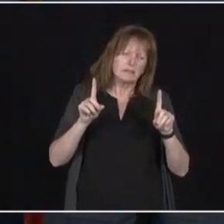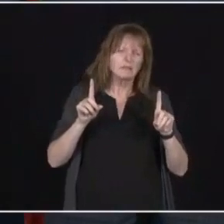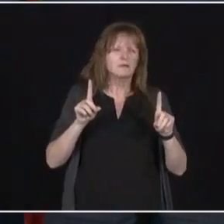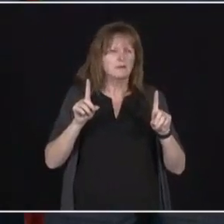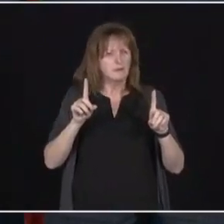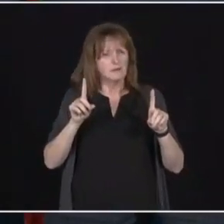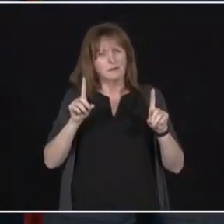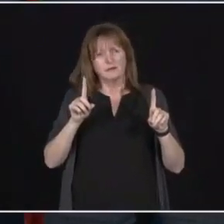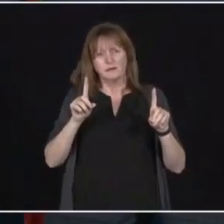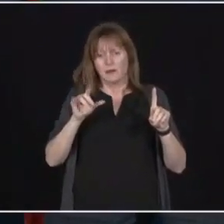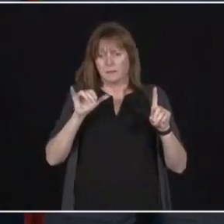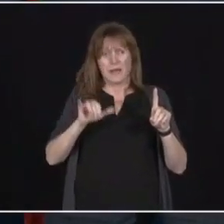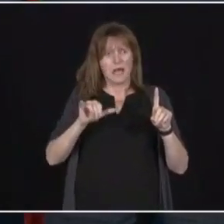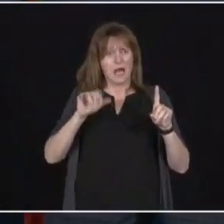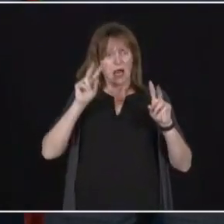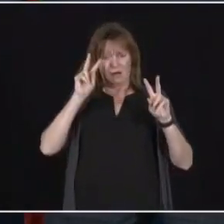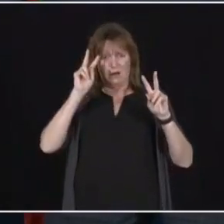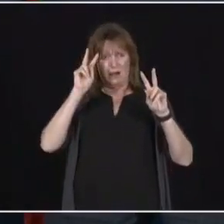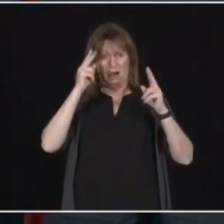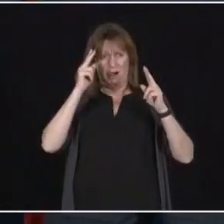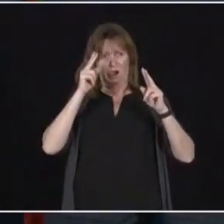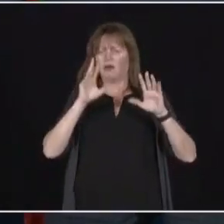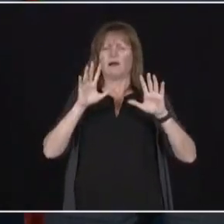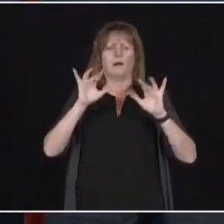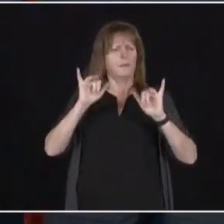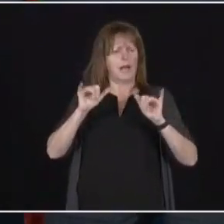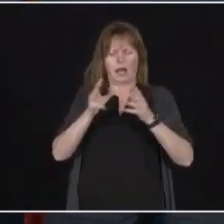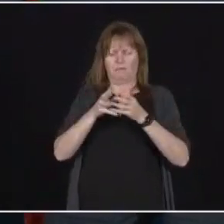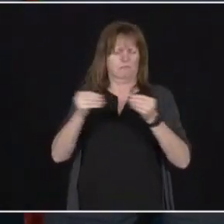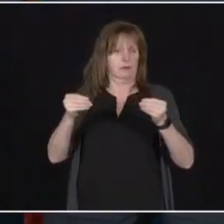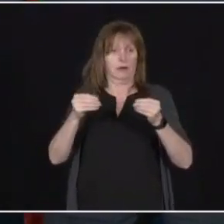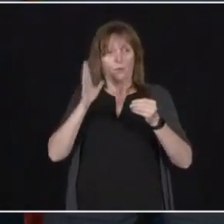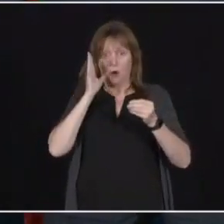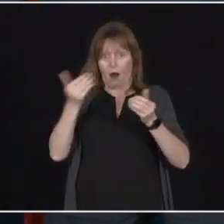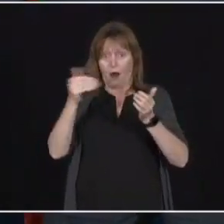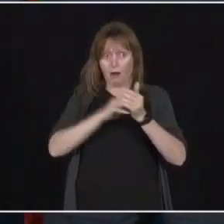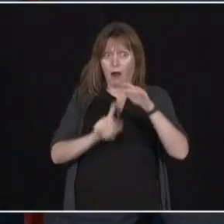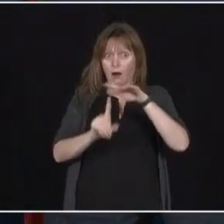that has been rectified to make sure that it will not happen again.